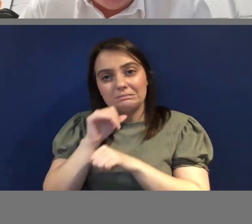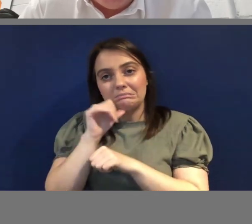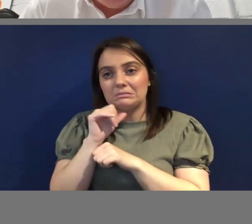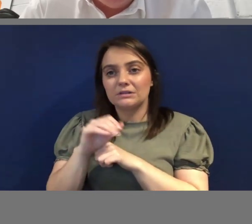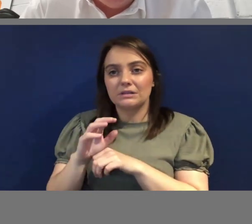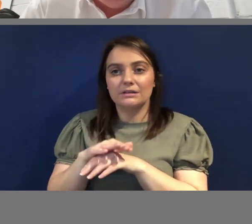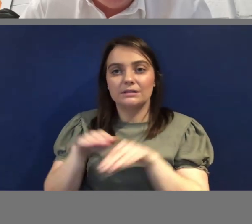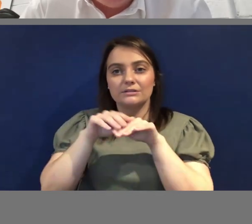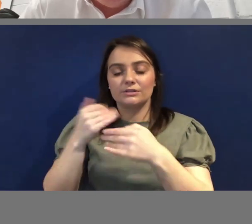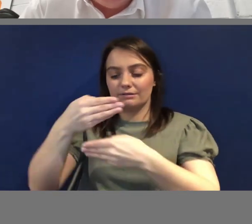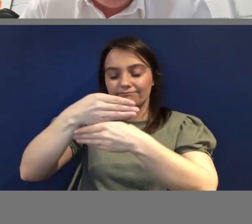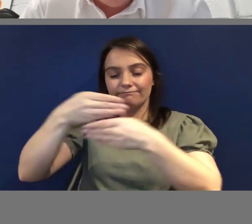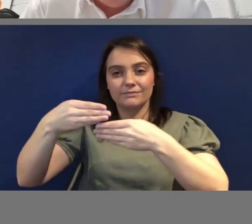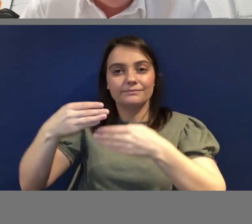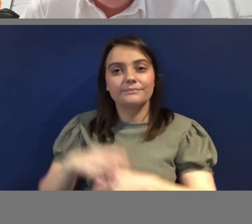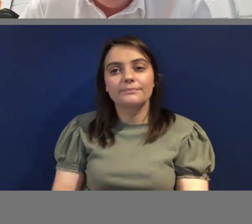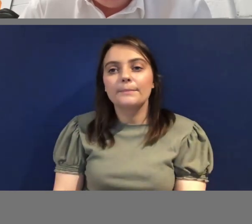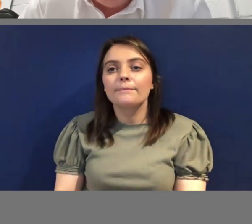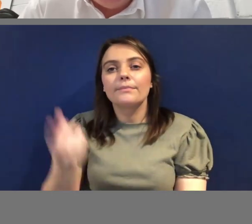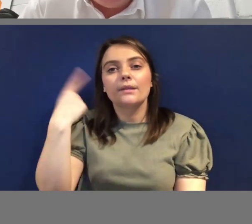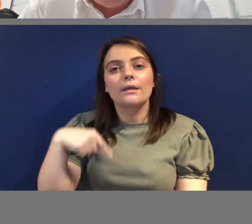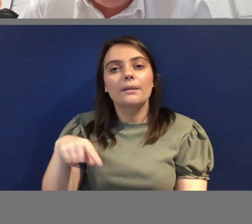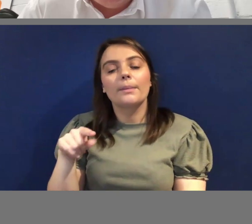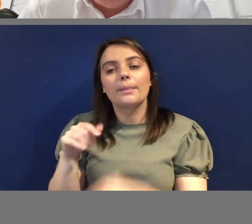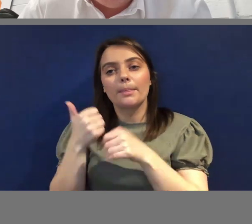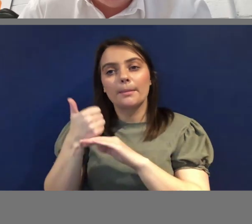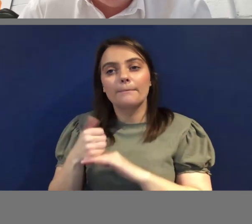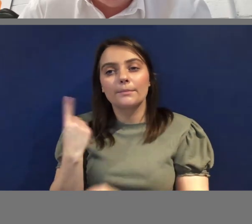the on the right hand side or sorry on the bottom image you can see a threshold again which has